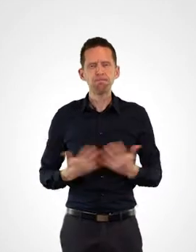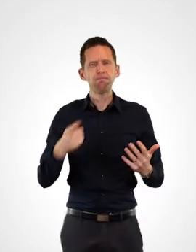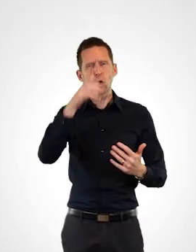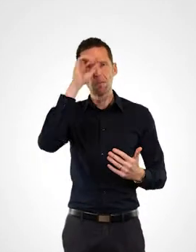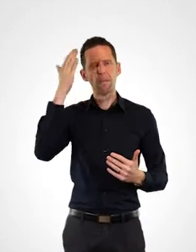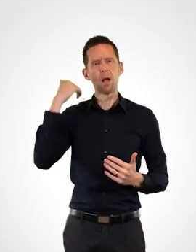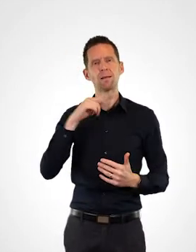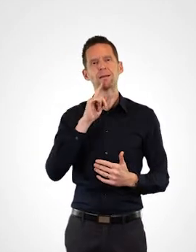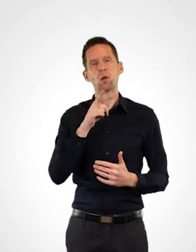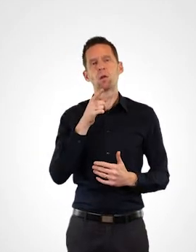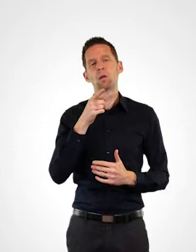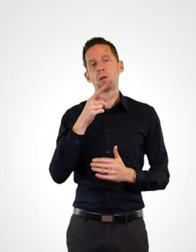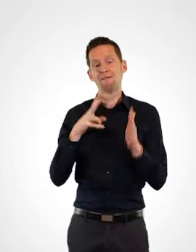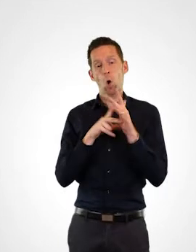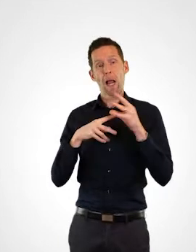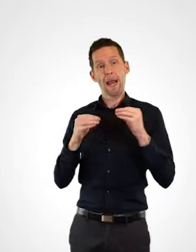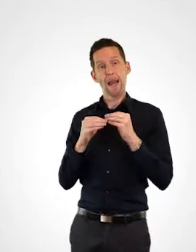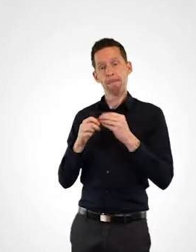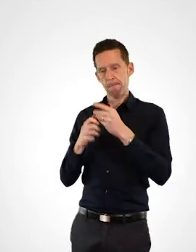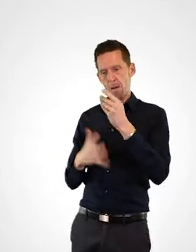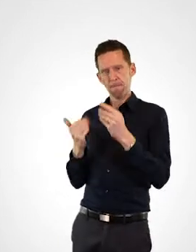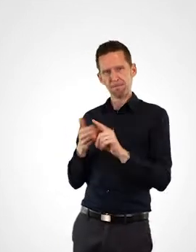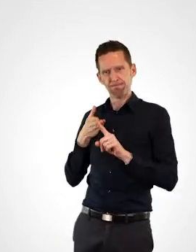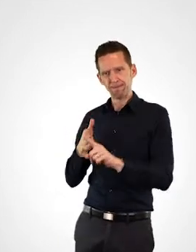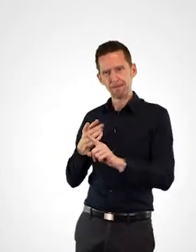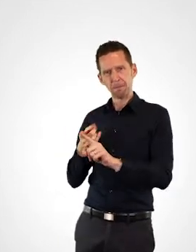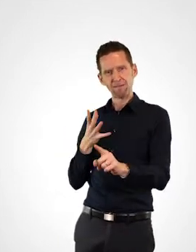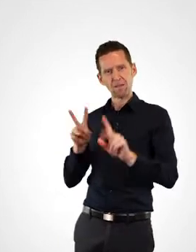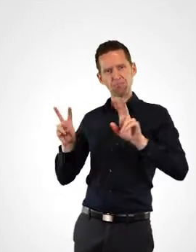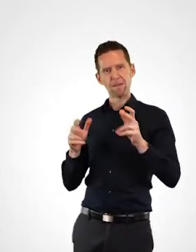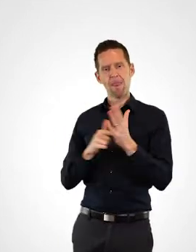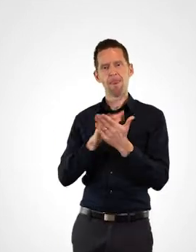And you remember how I said you want to centre your vocabulary around a theme,